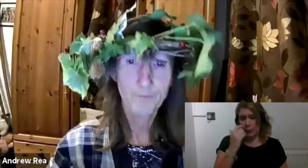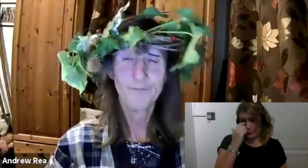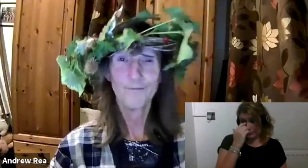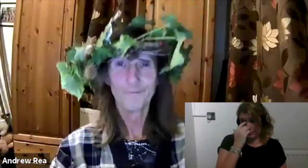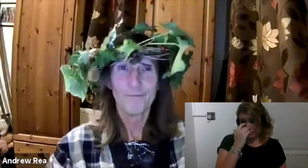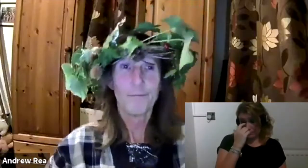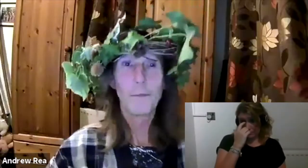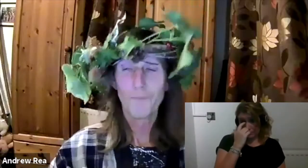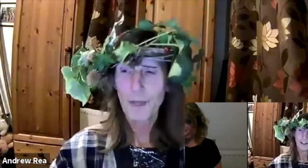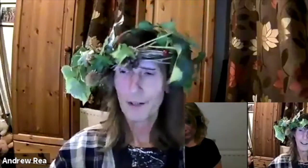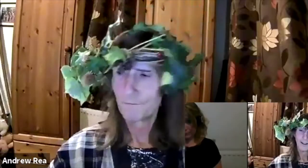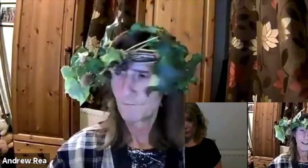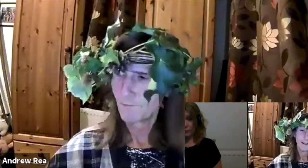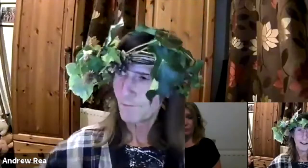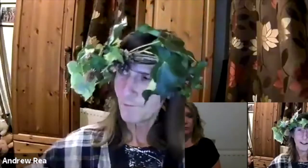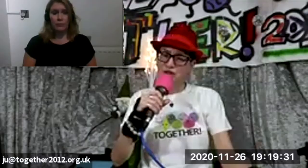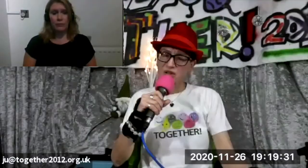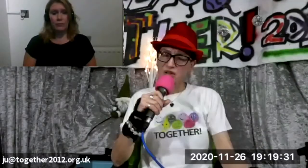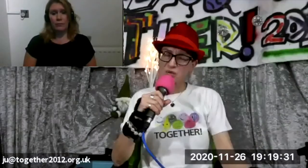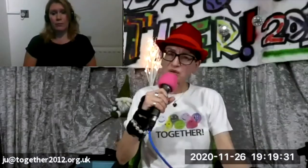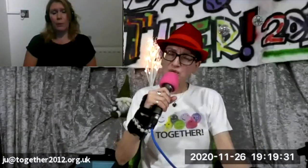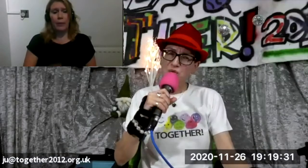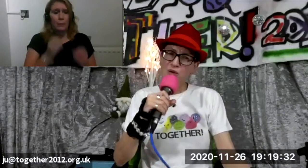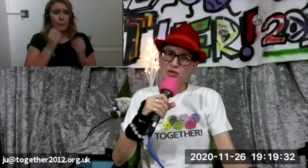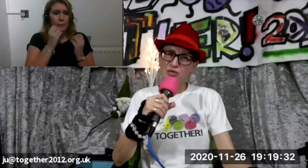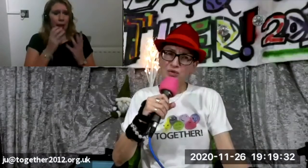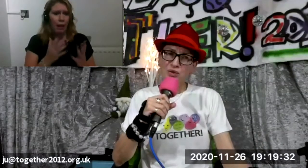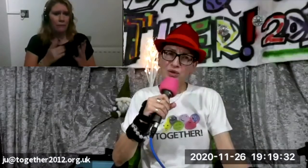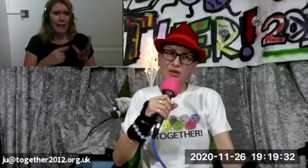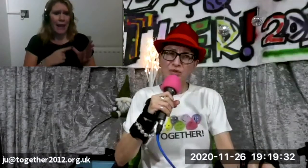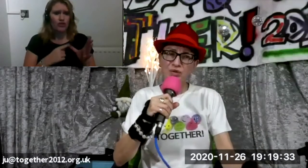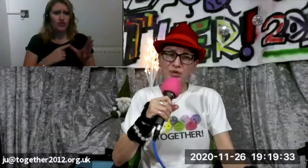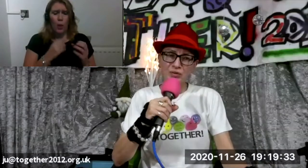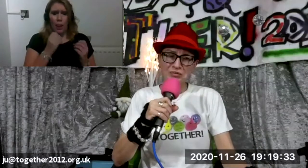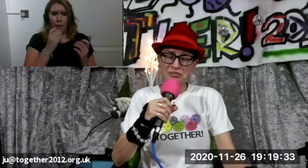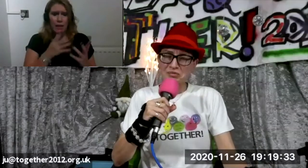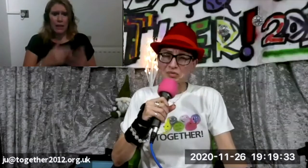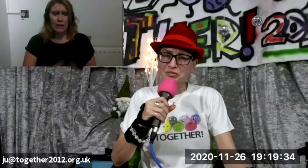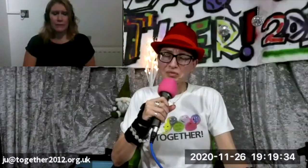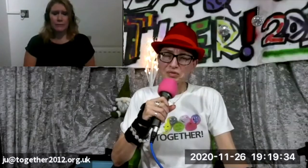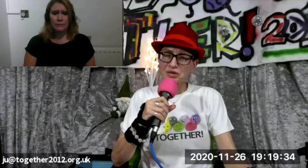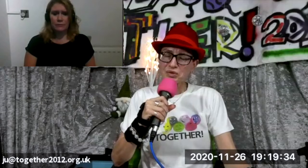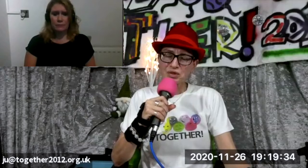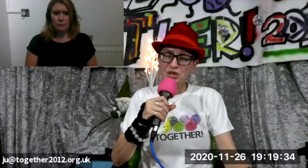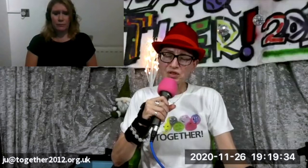Oh that was wonderful Andrew. Such